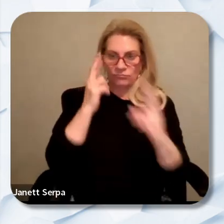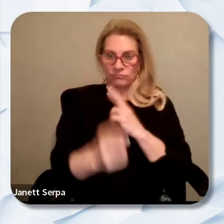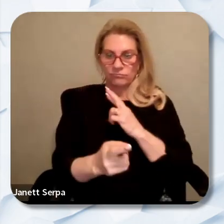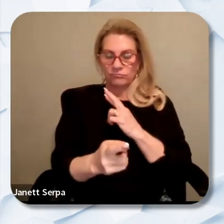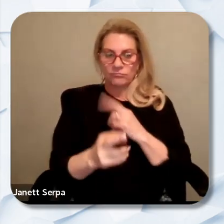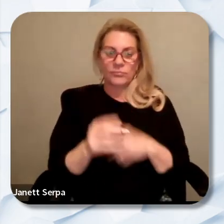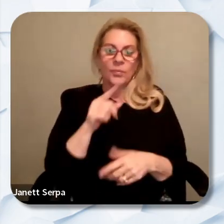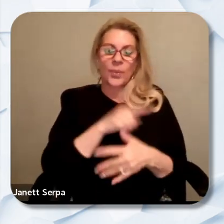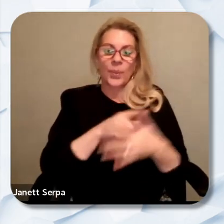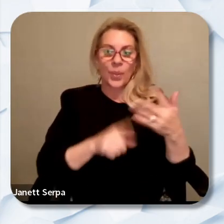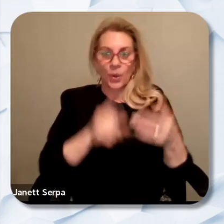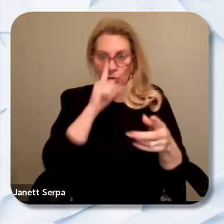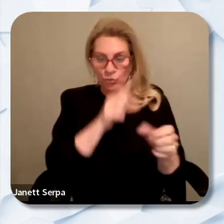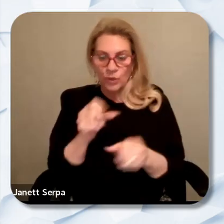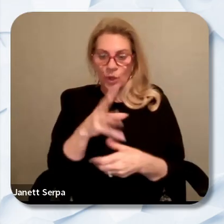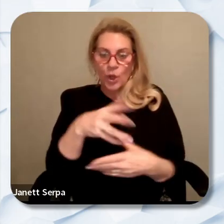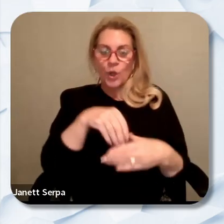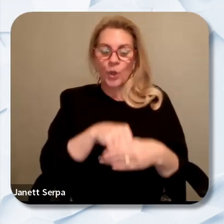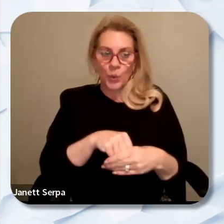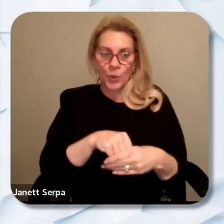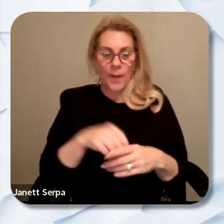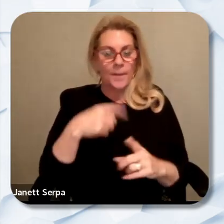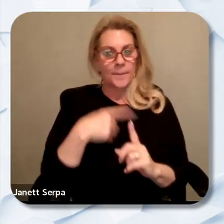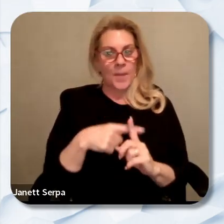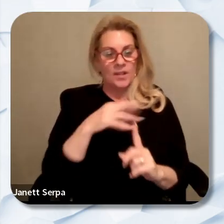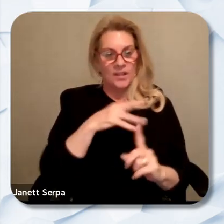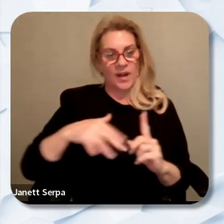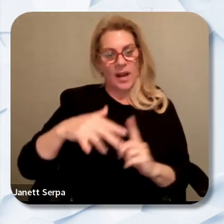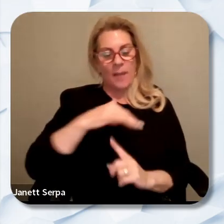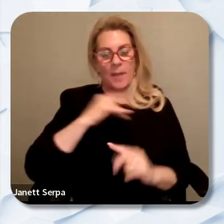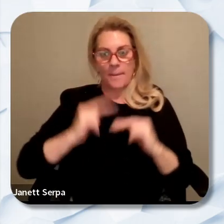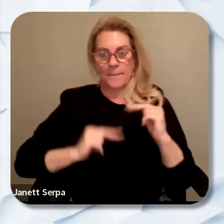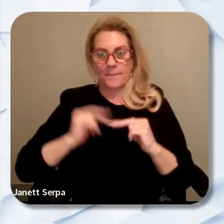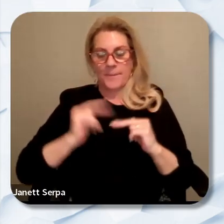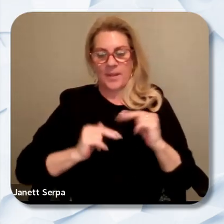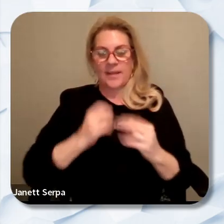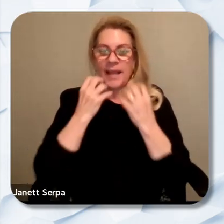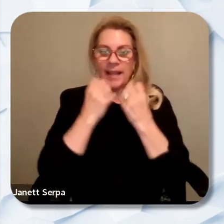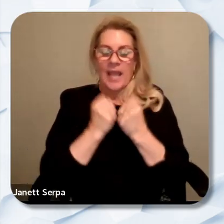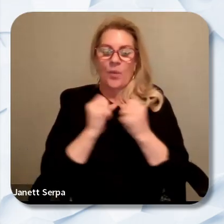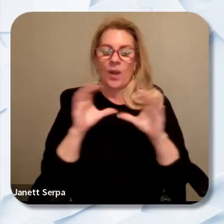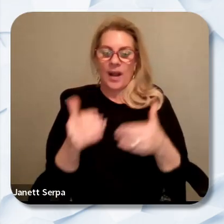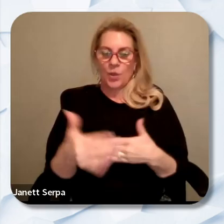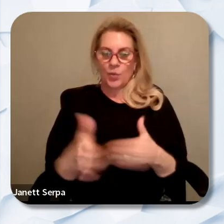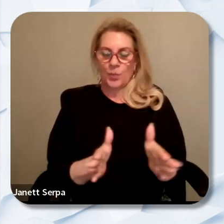Those dimension strategies include under positive climate building a caring classroom community.